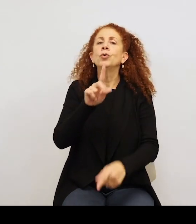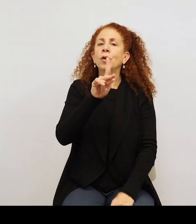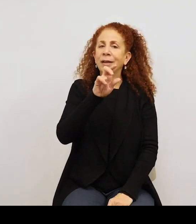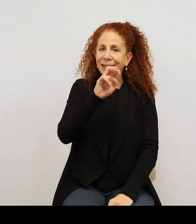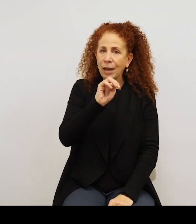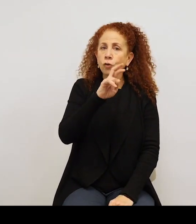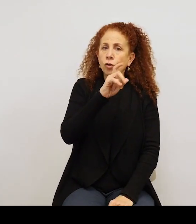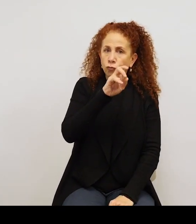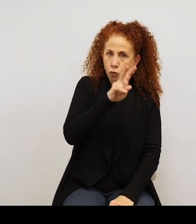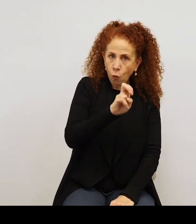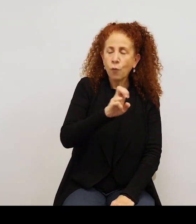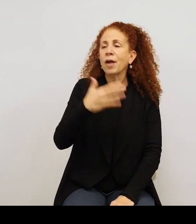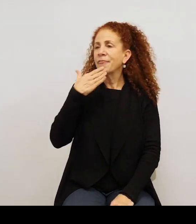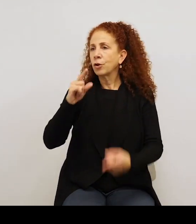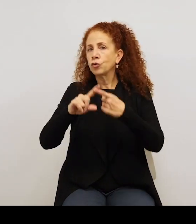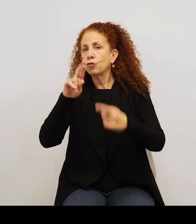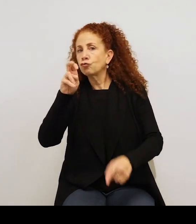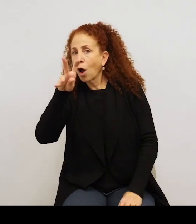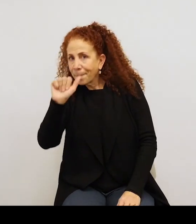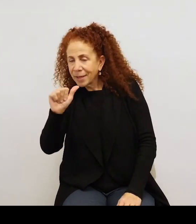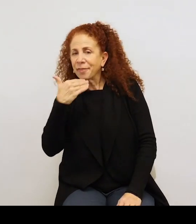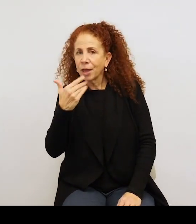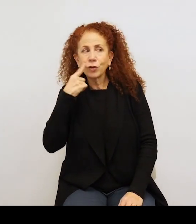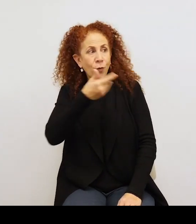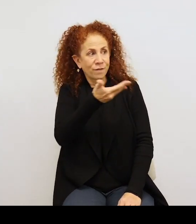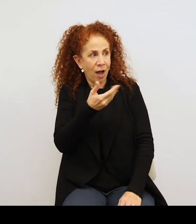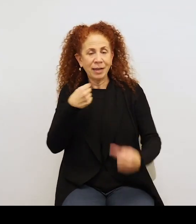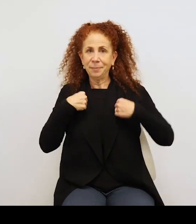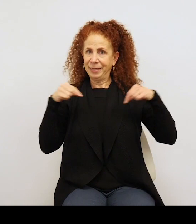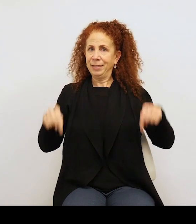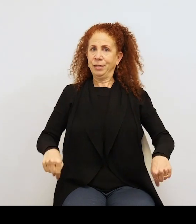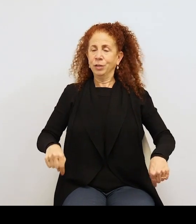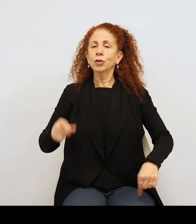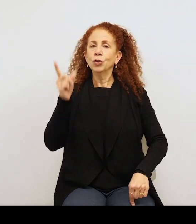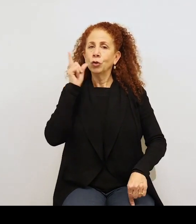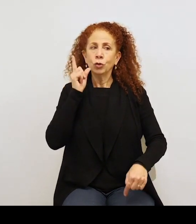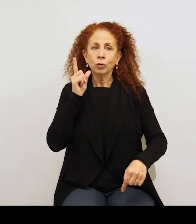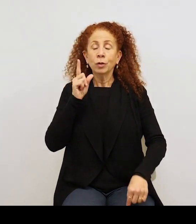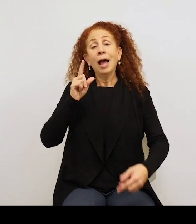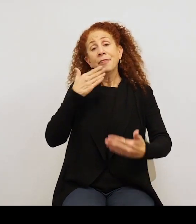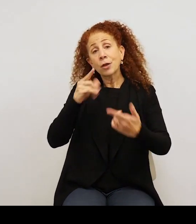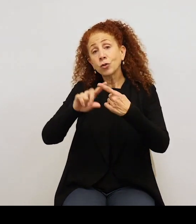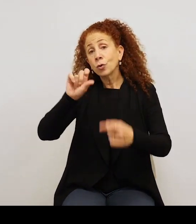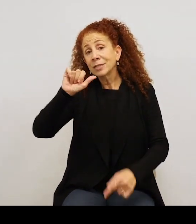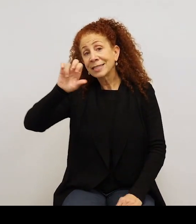and to [? Ramia ?] for inviting me, to Sara Milinski and Sarah Varney